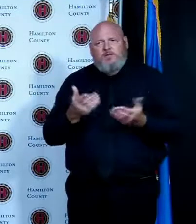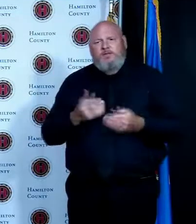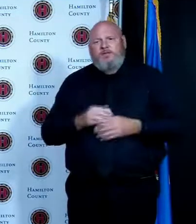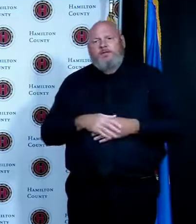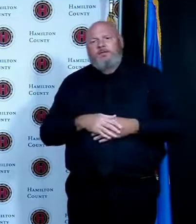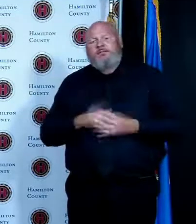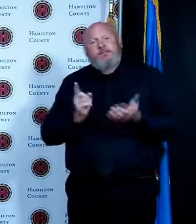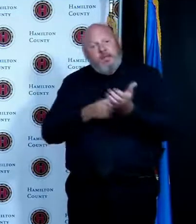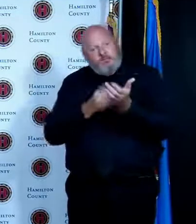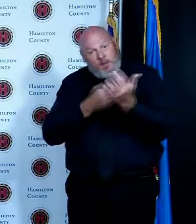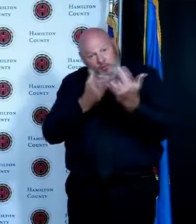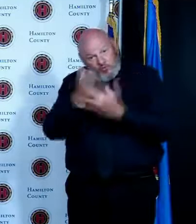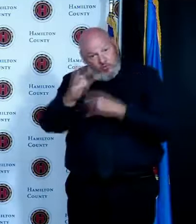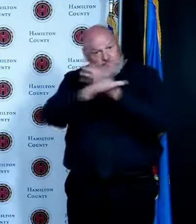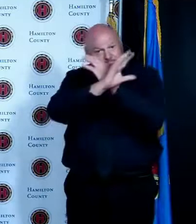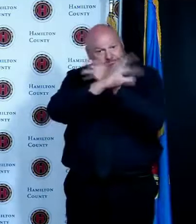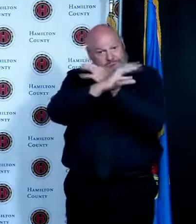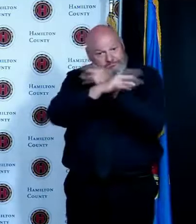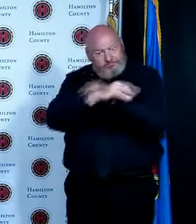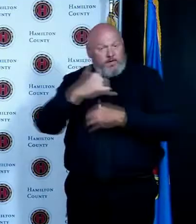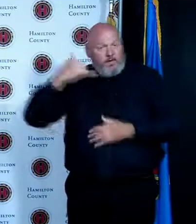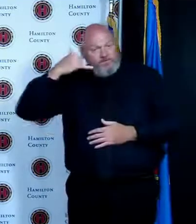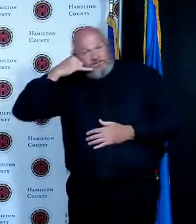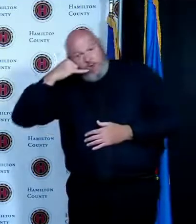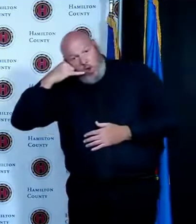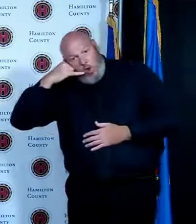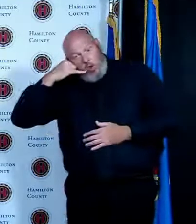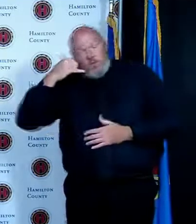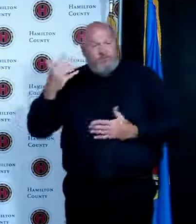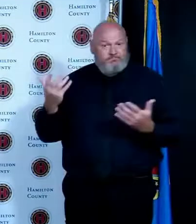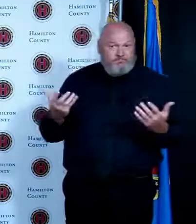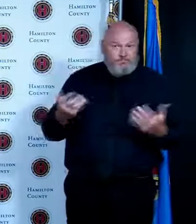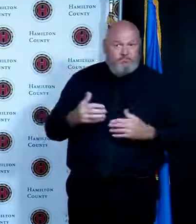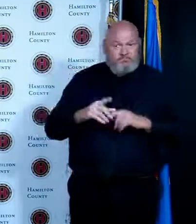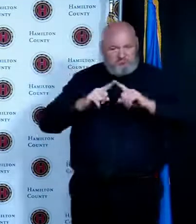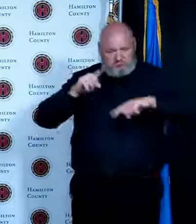emergency rooms are safe uh and the QRT is back out on the street